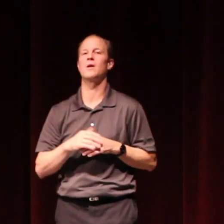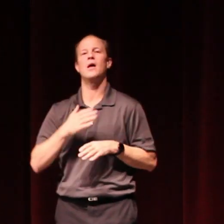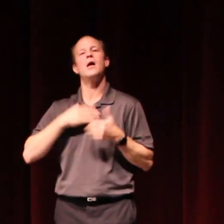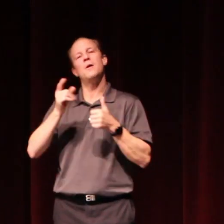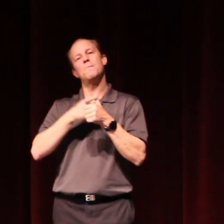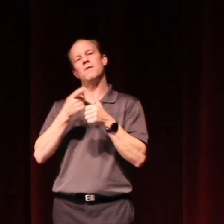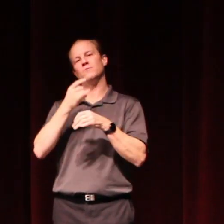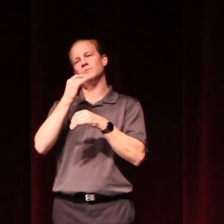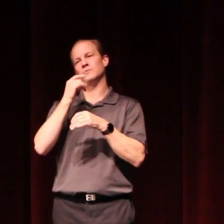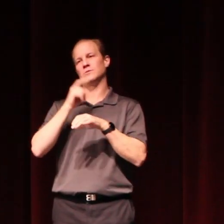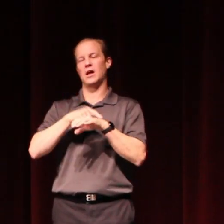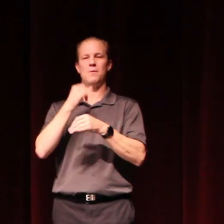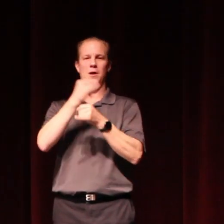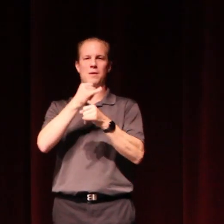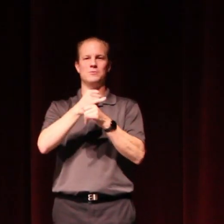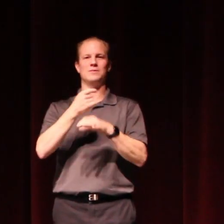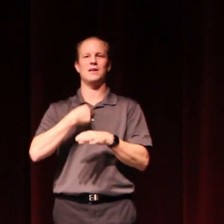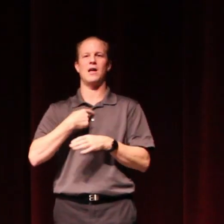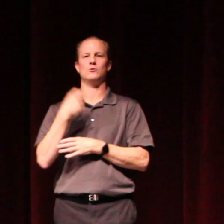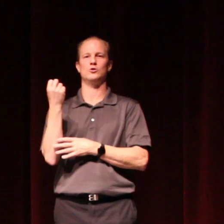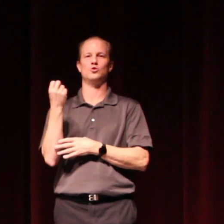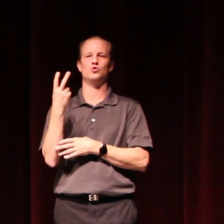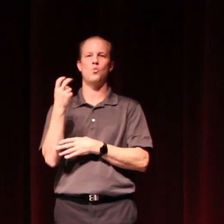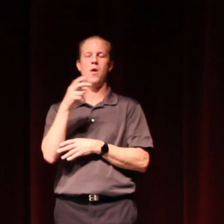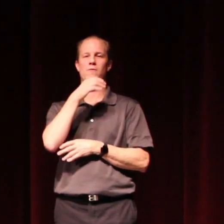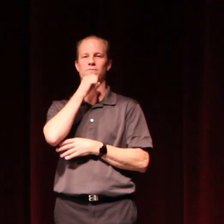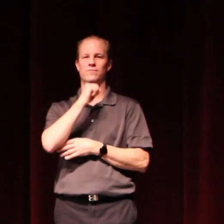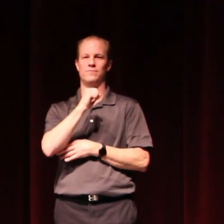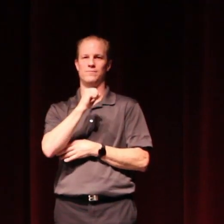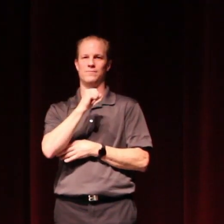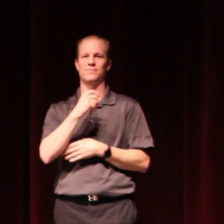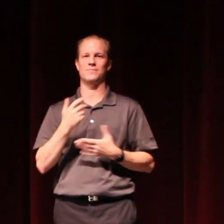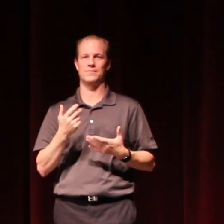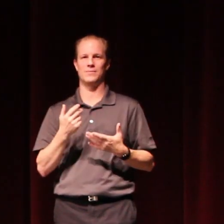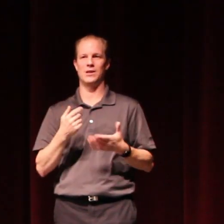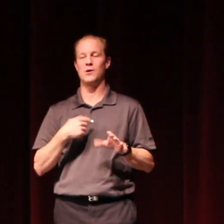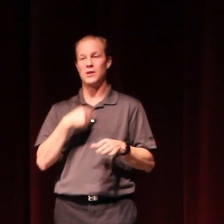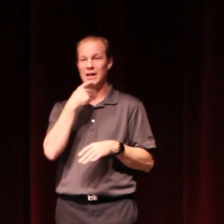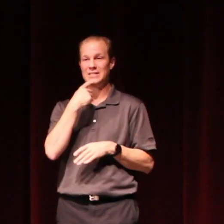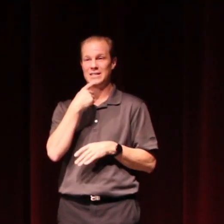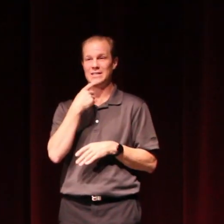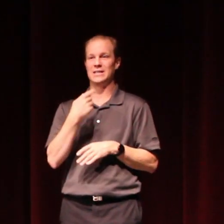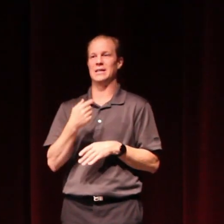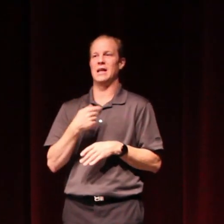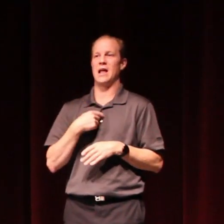I was 12 years old. And like I said, I became a middle college student when I was 14, so I spent